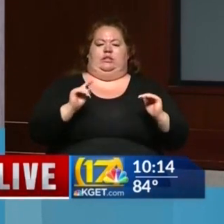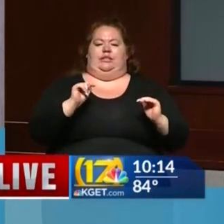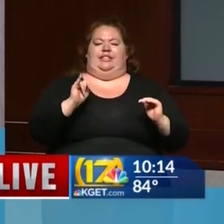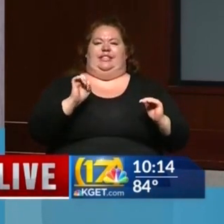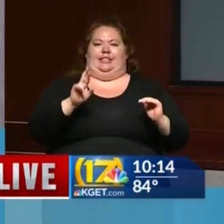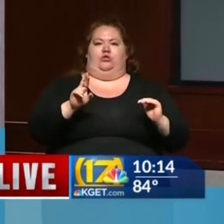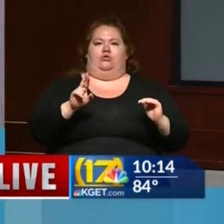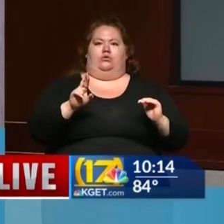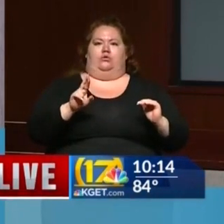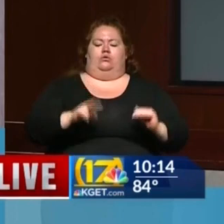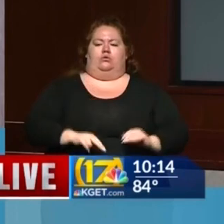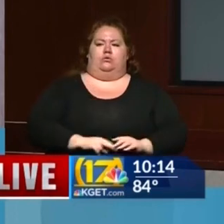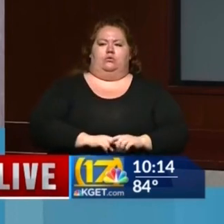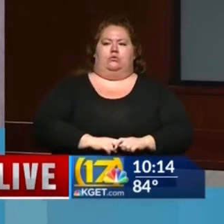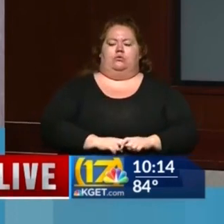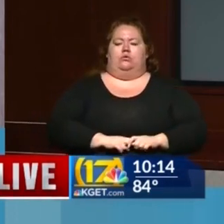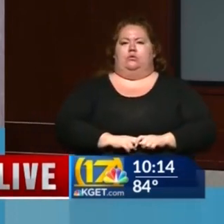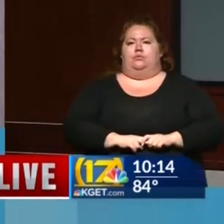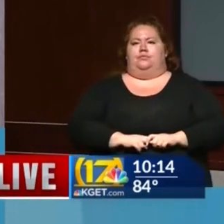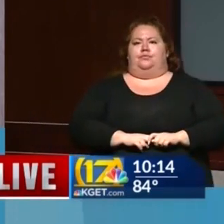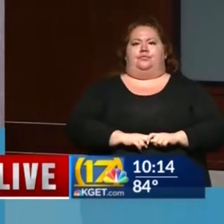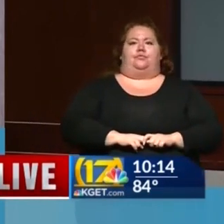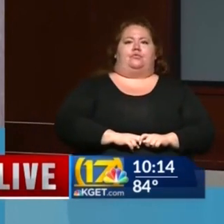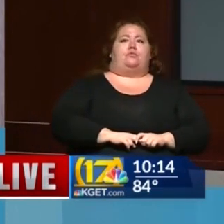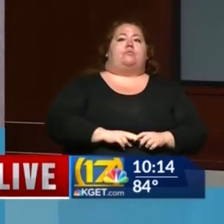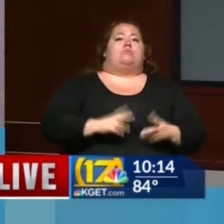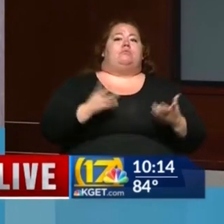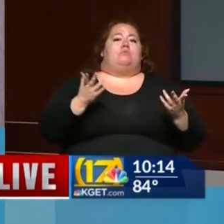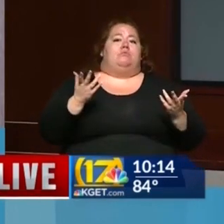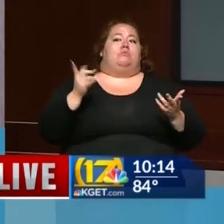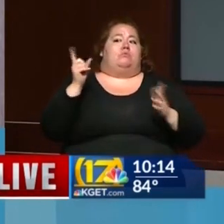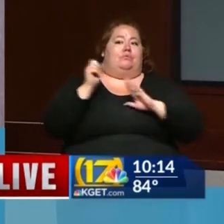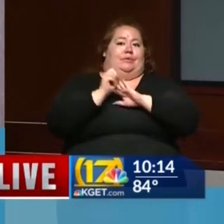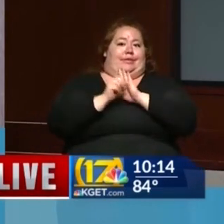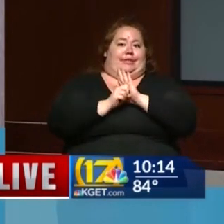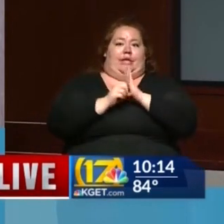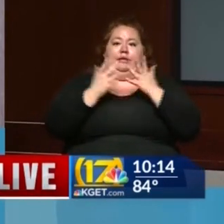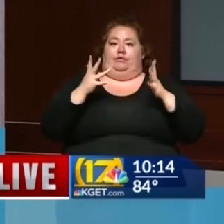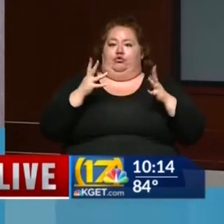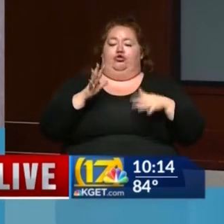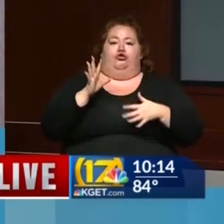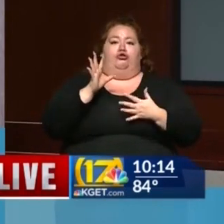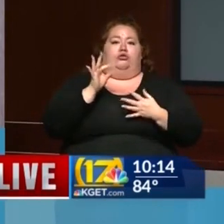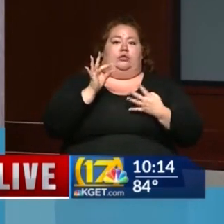REMAIN IN THE PURPOSE HE WILL TIER, OR WIDESPREAD TIER OF THE GOVERNOR'S BLUEPRINT FOR A SAFER